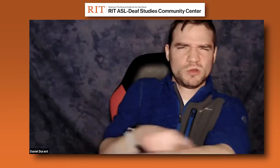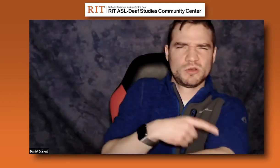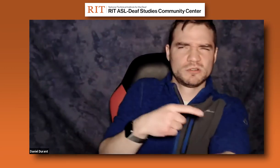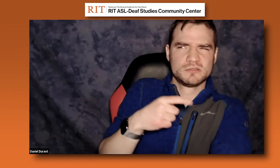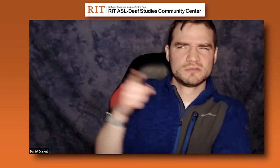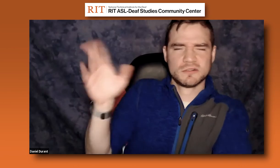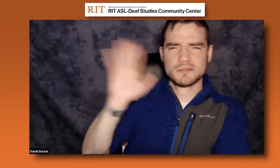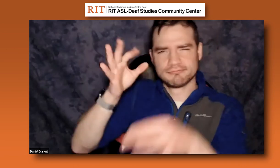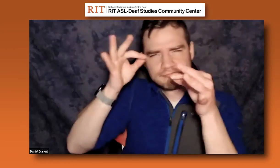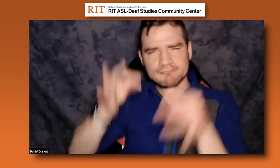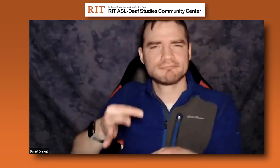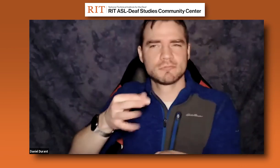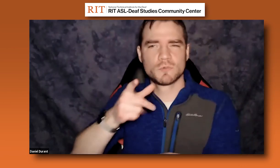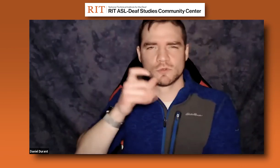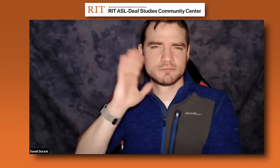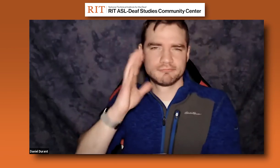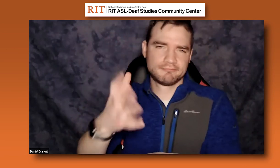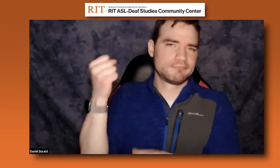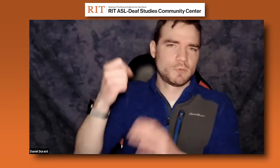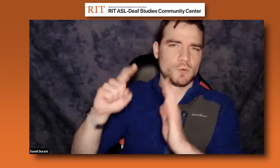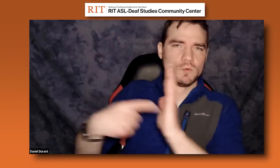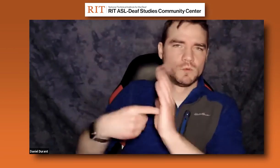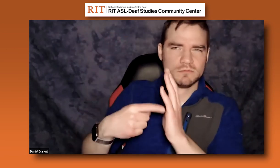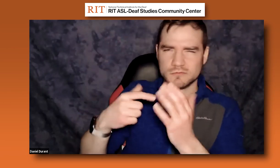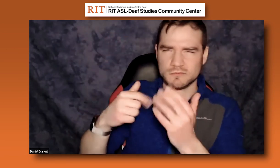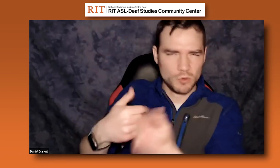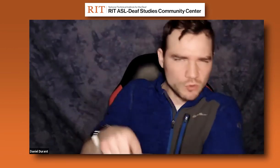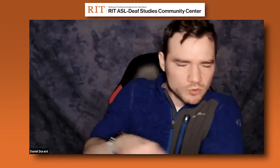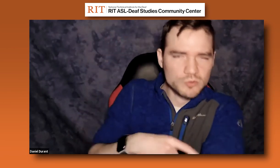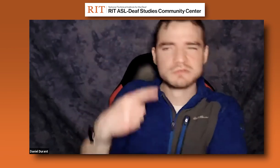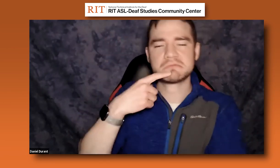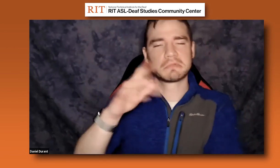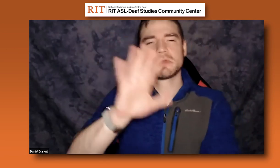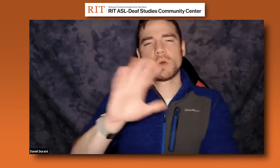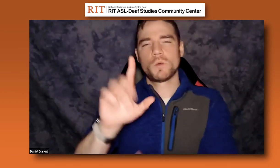So then I asked, "How long do you think it'll take for them to figure out what their casting's gonna look like?"